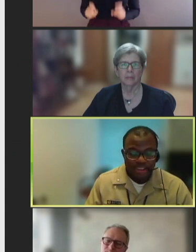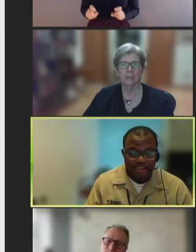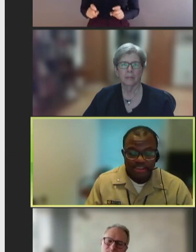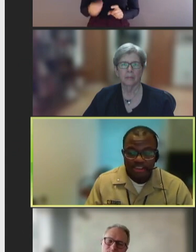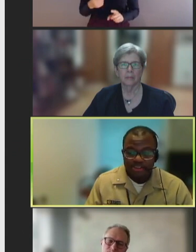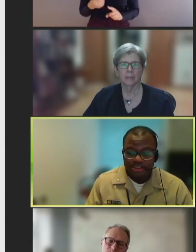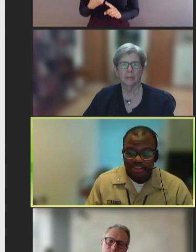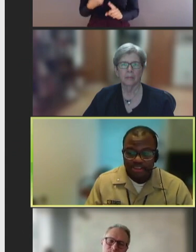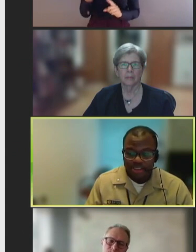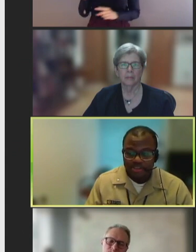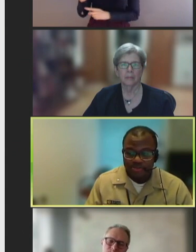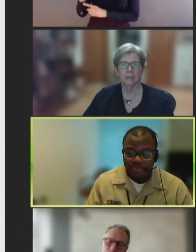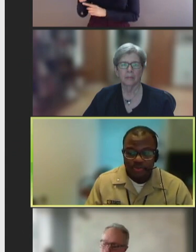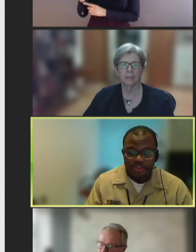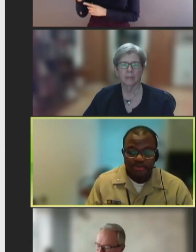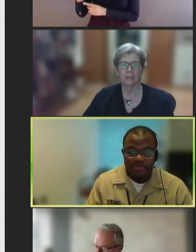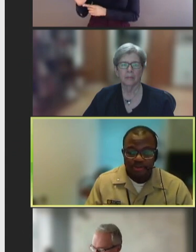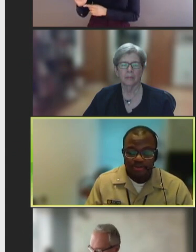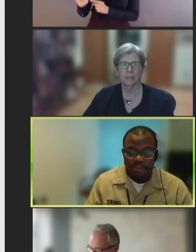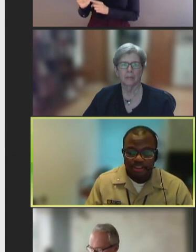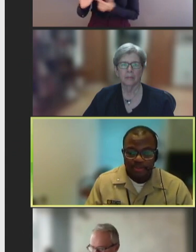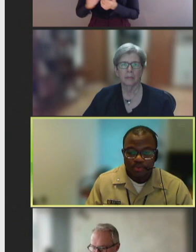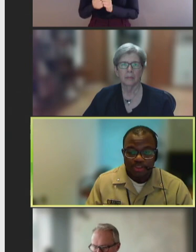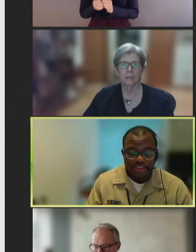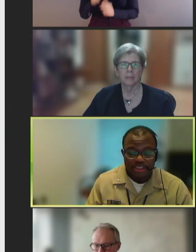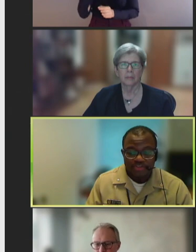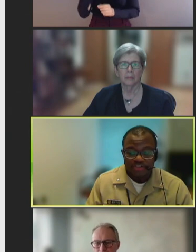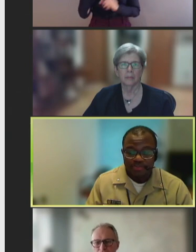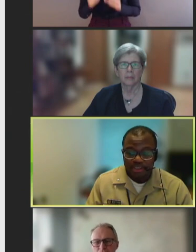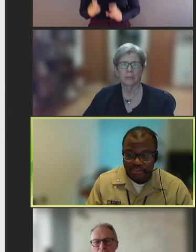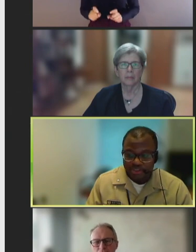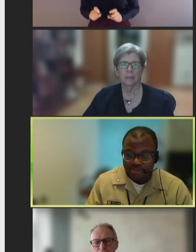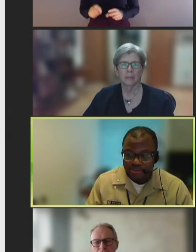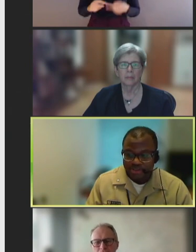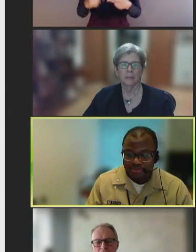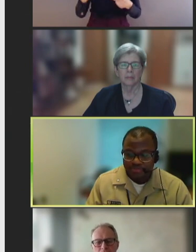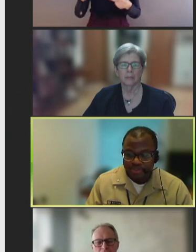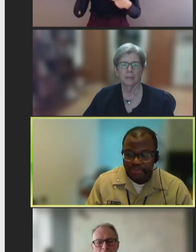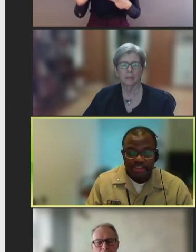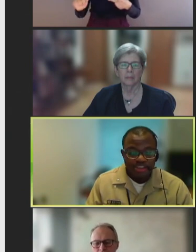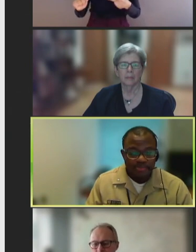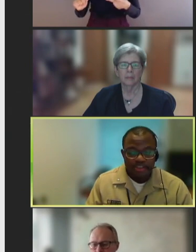the TB skin test or the interferon gamma release assay blood tests. Typically,